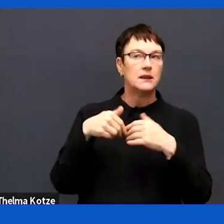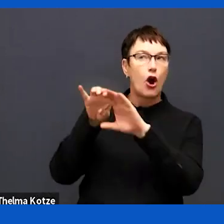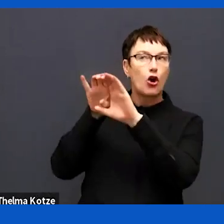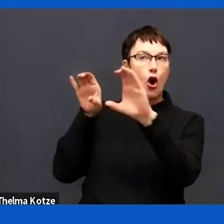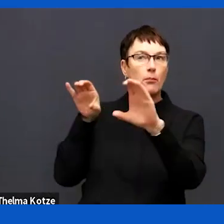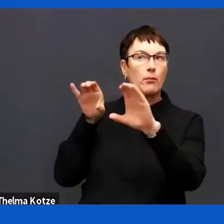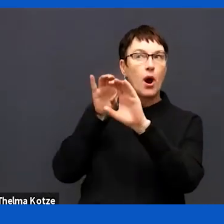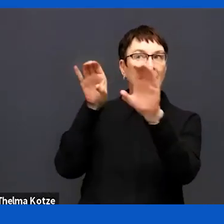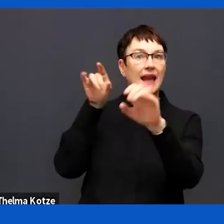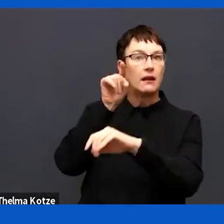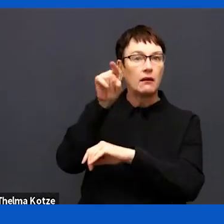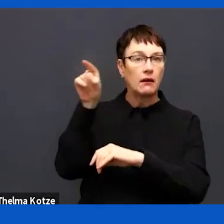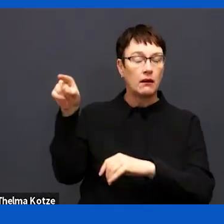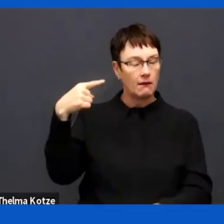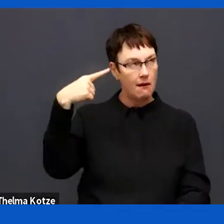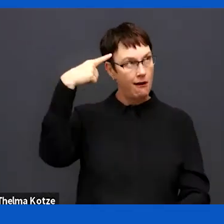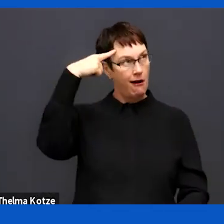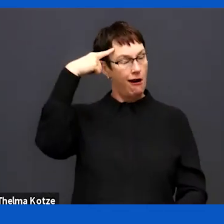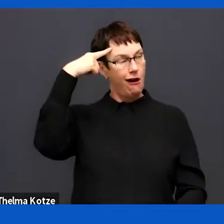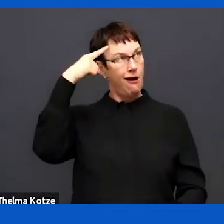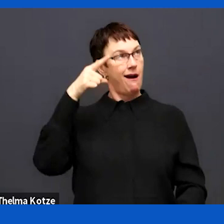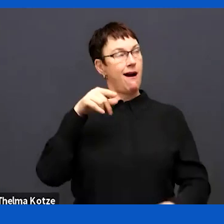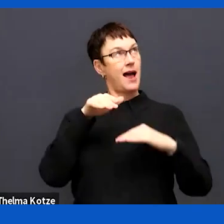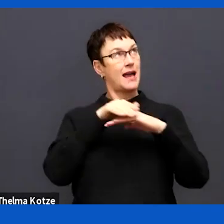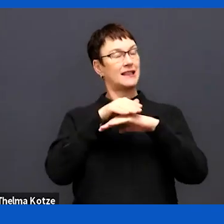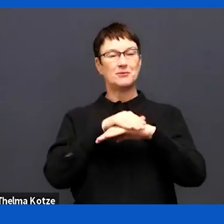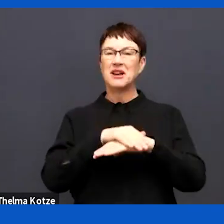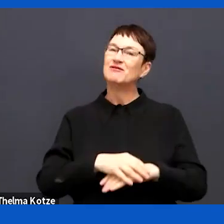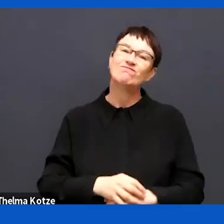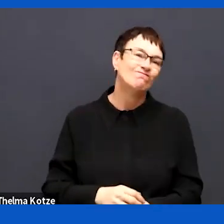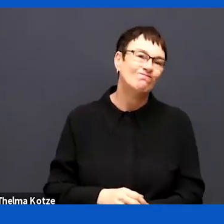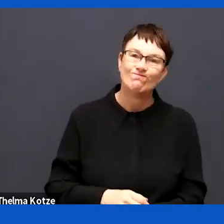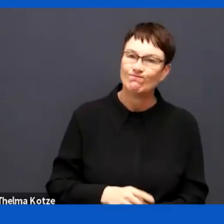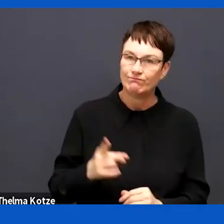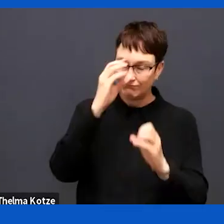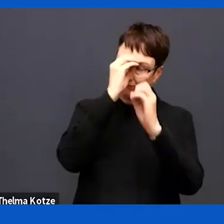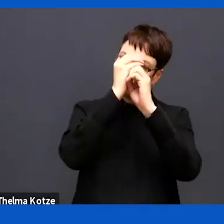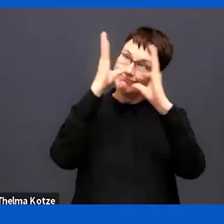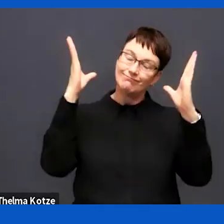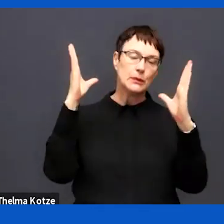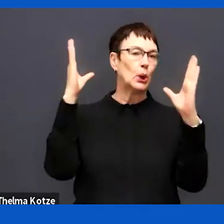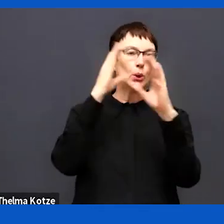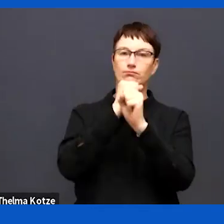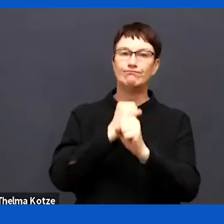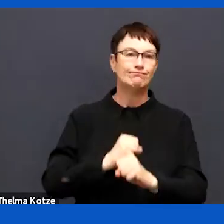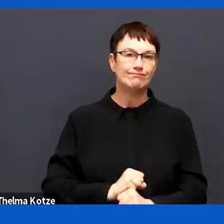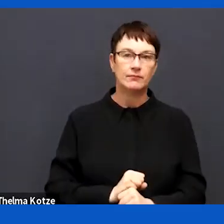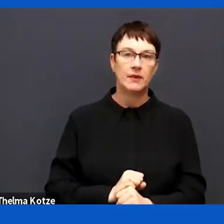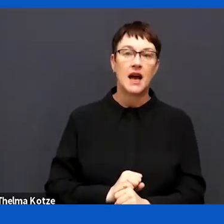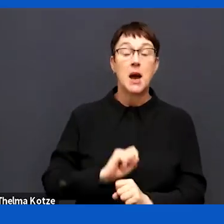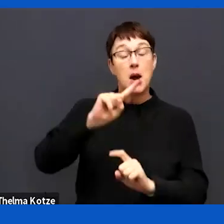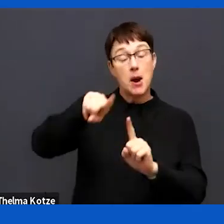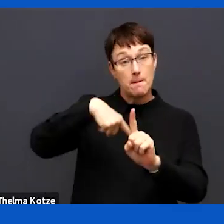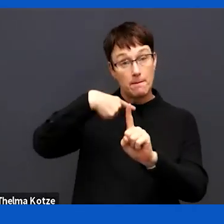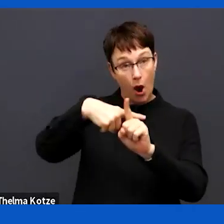but the company that serve websites and service mobile app don't implement accessibility. So